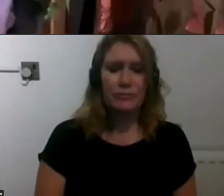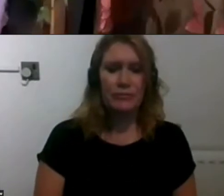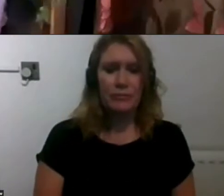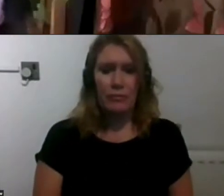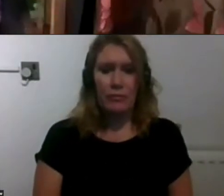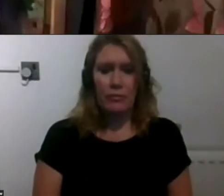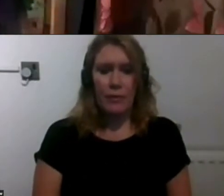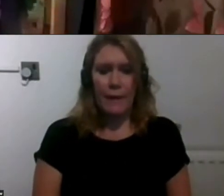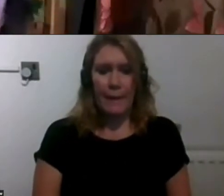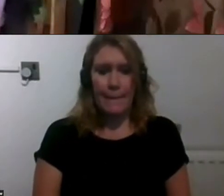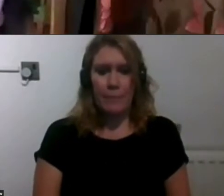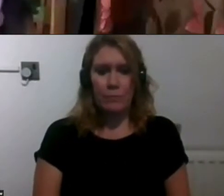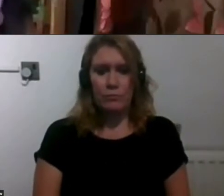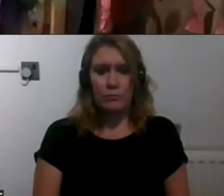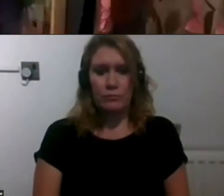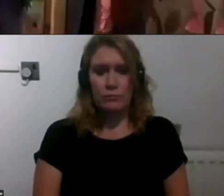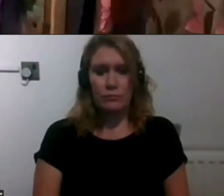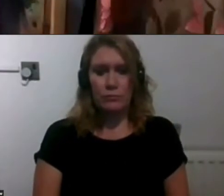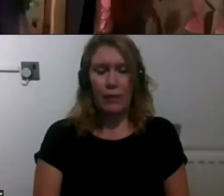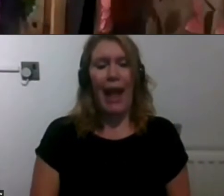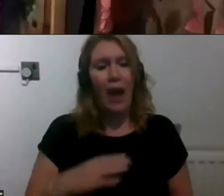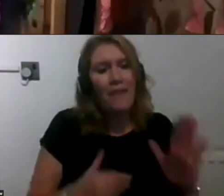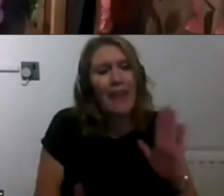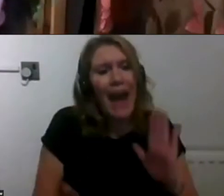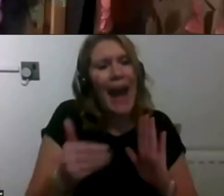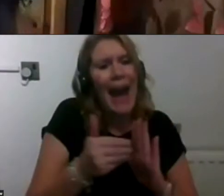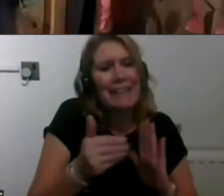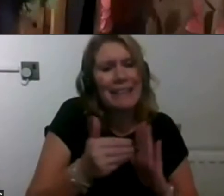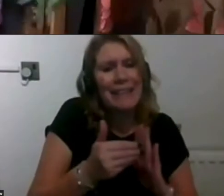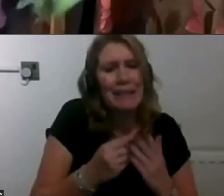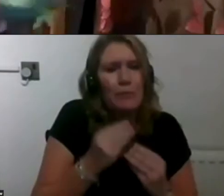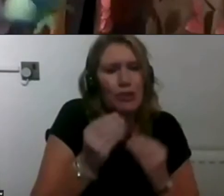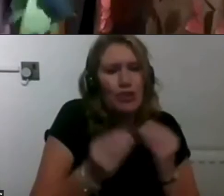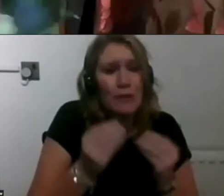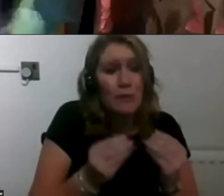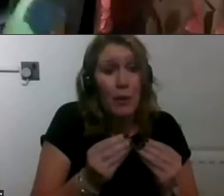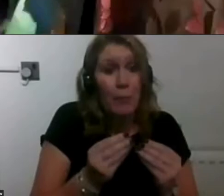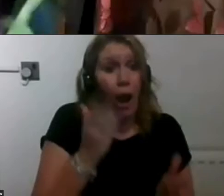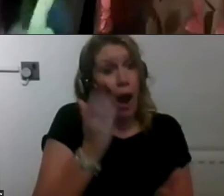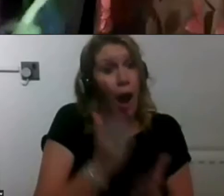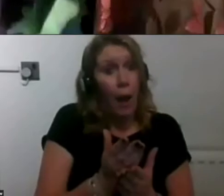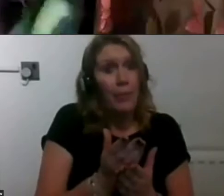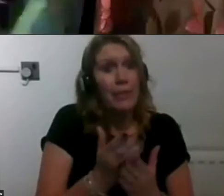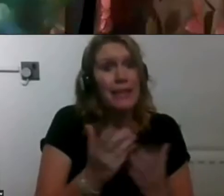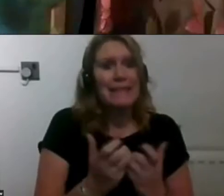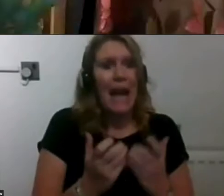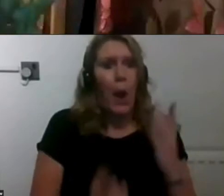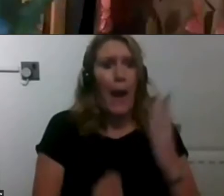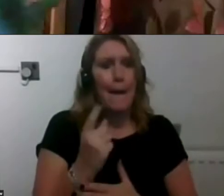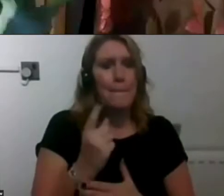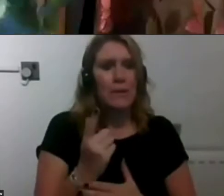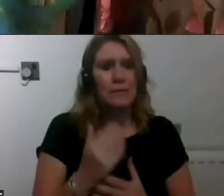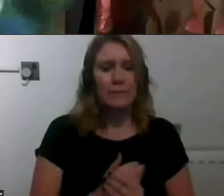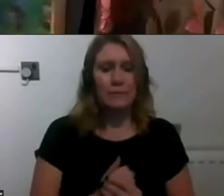but this is as it supposed to have